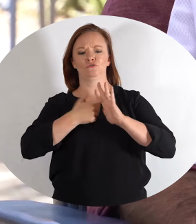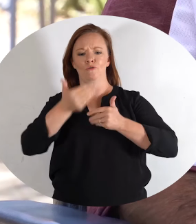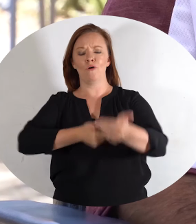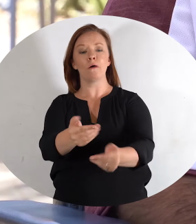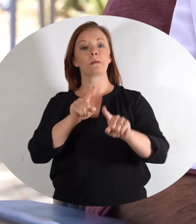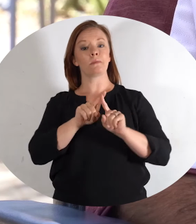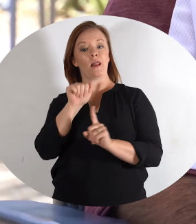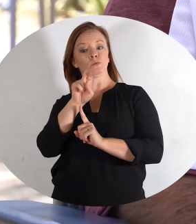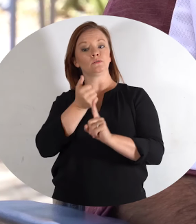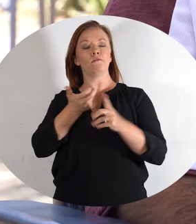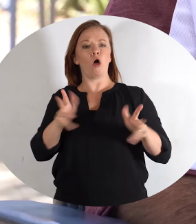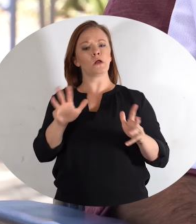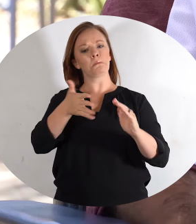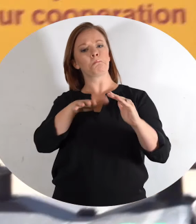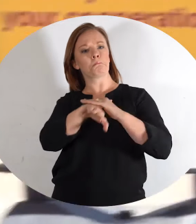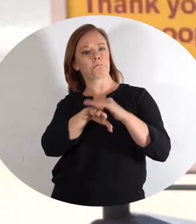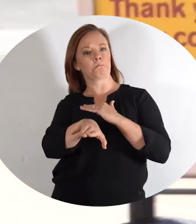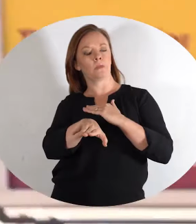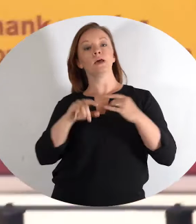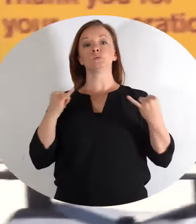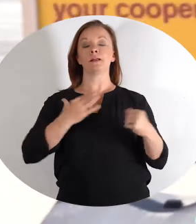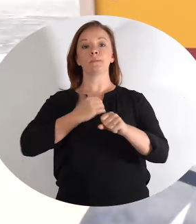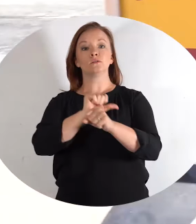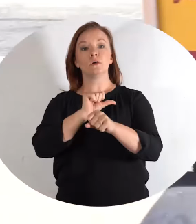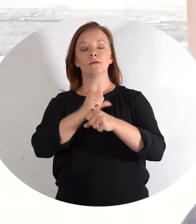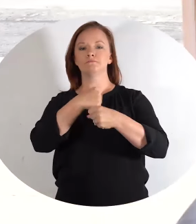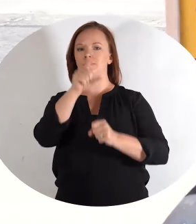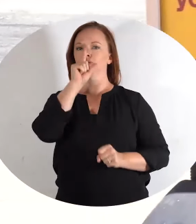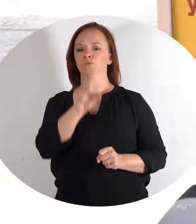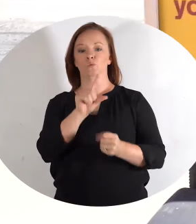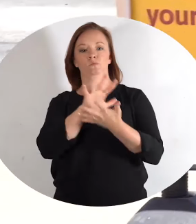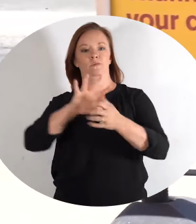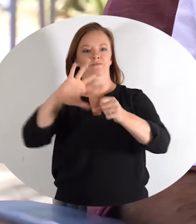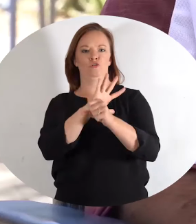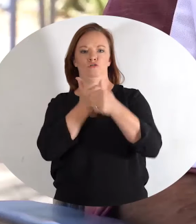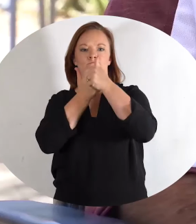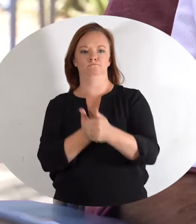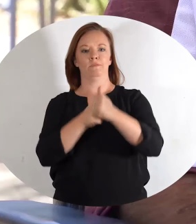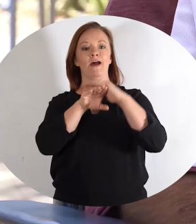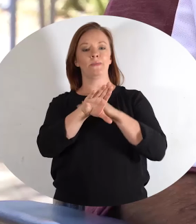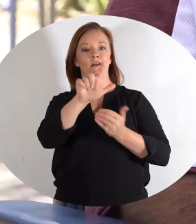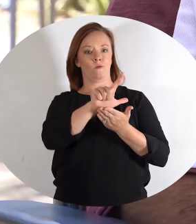but the school was already pretty accessible. Today, I get to make sure that the school is completely compliant with accessibility laws and codes.